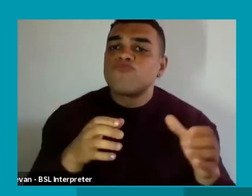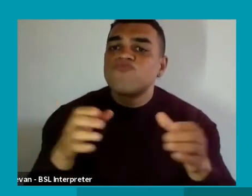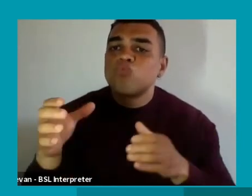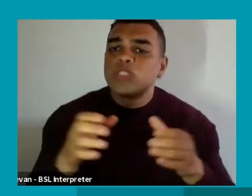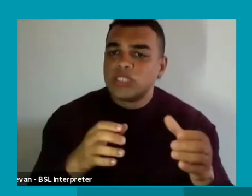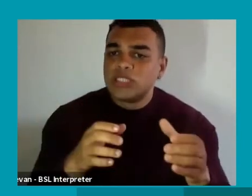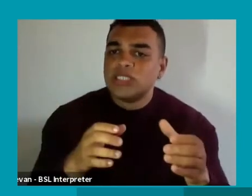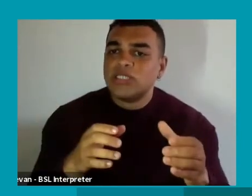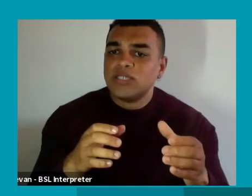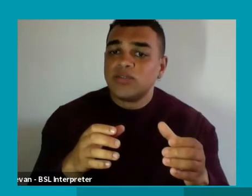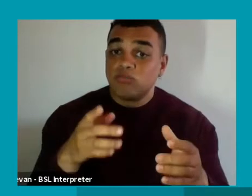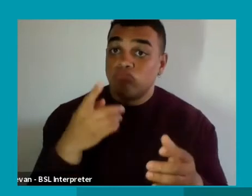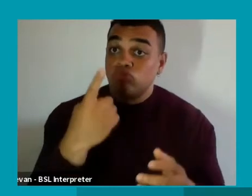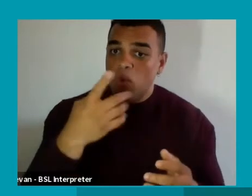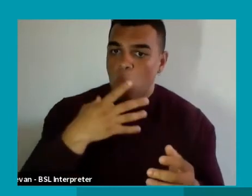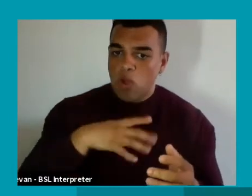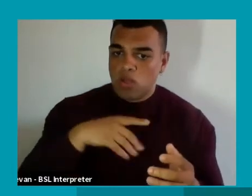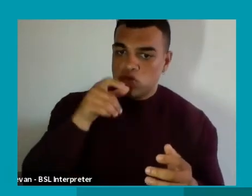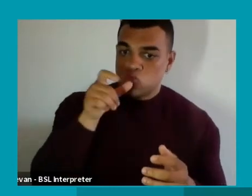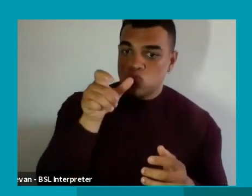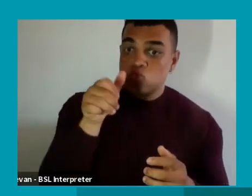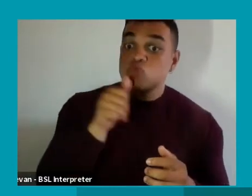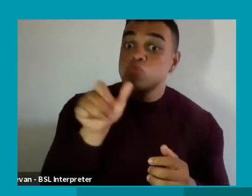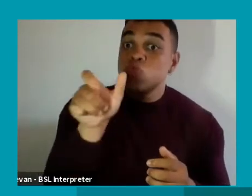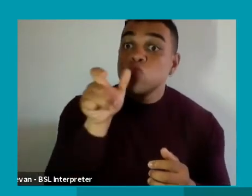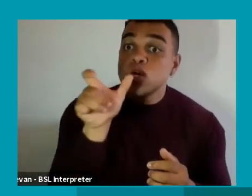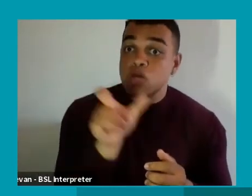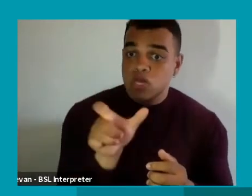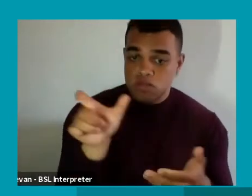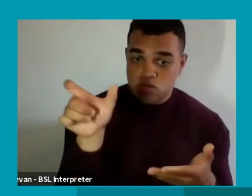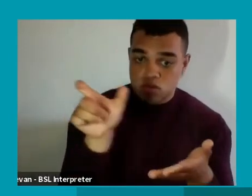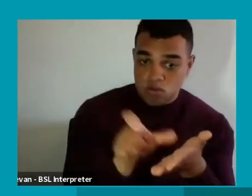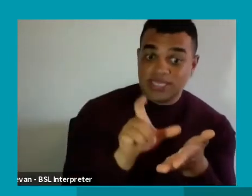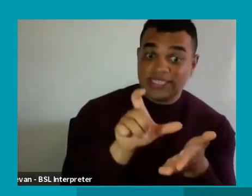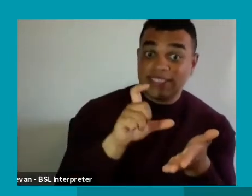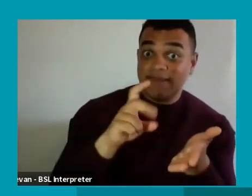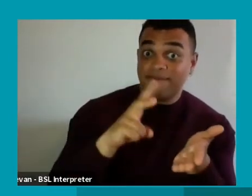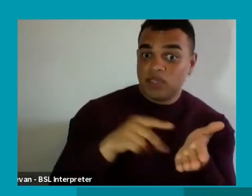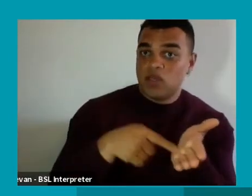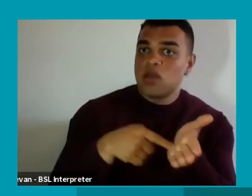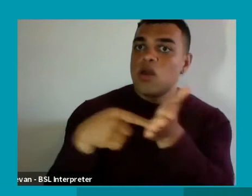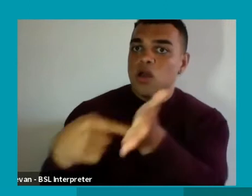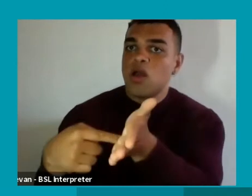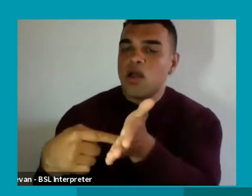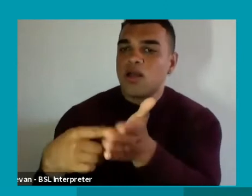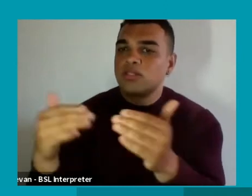exact language so that the ATS picks that up across your CV. Keep your CV, designed,